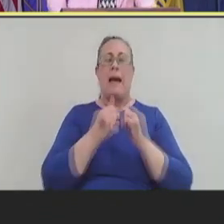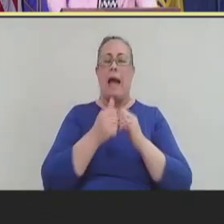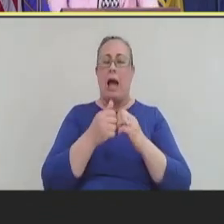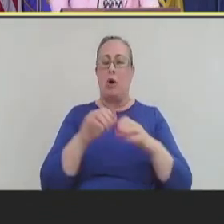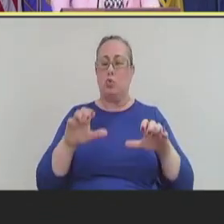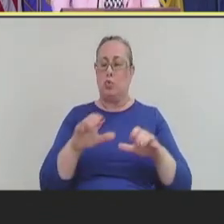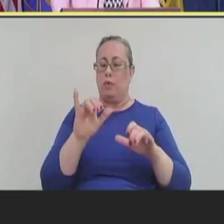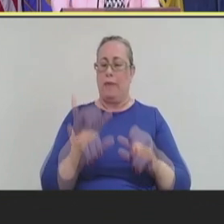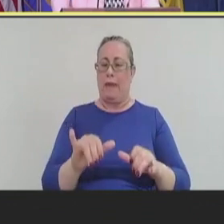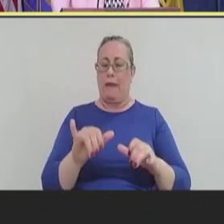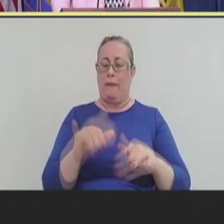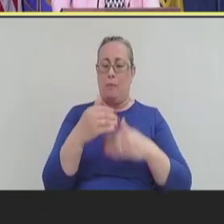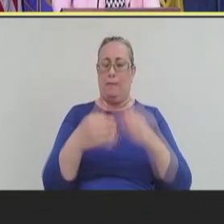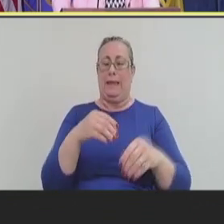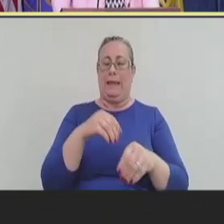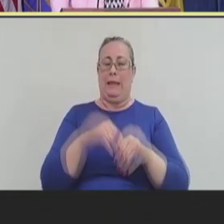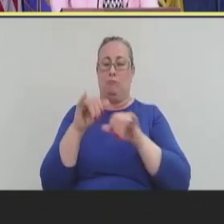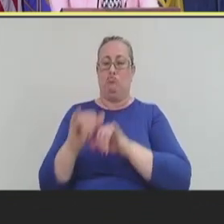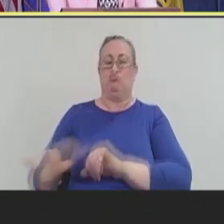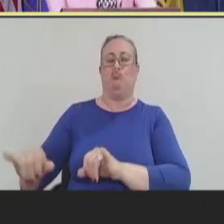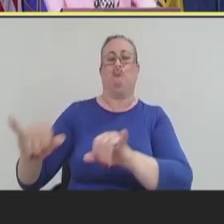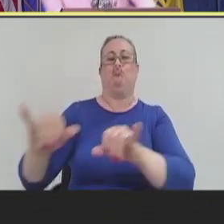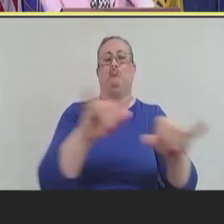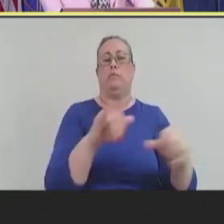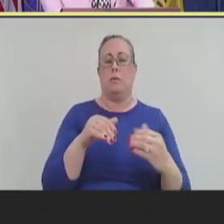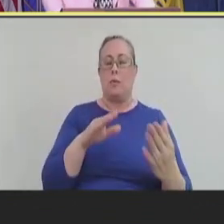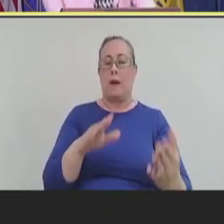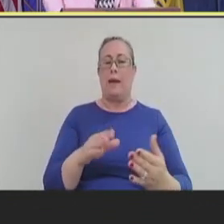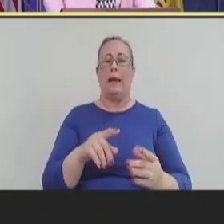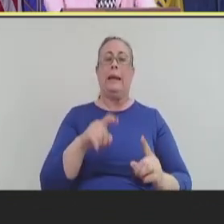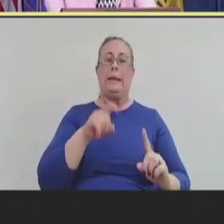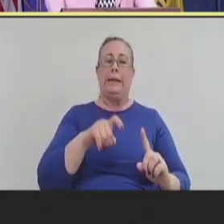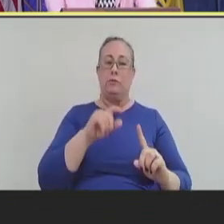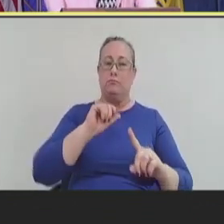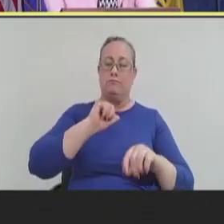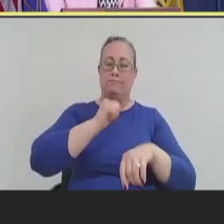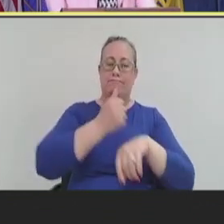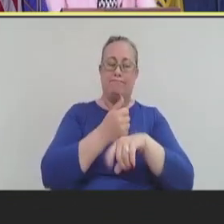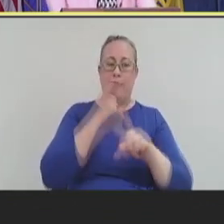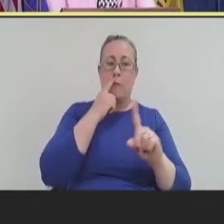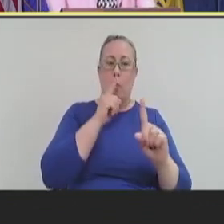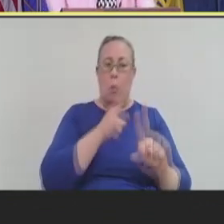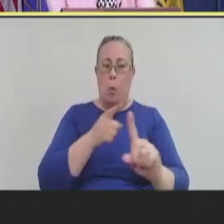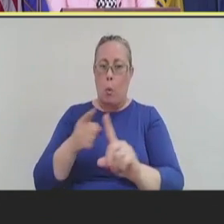We need to identify the goals across the board for all of IIS. And then we need to very concretely